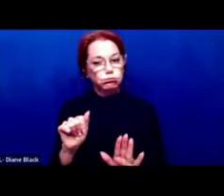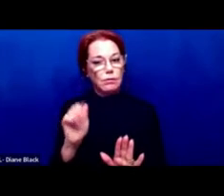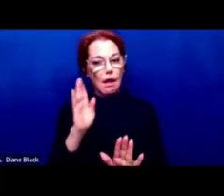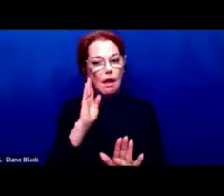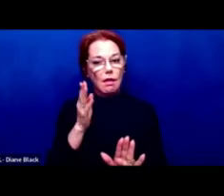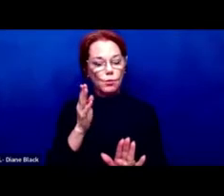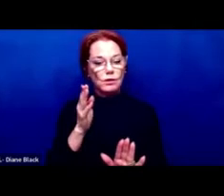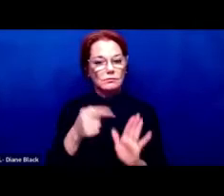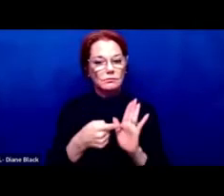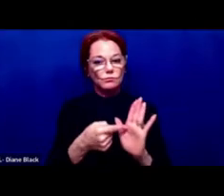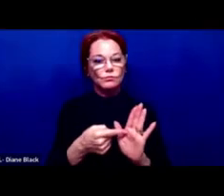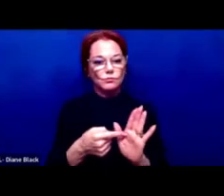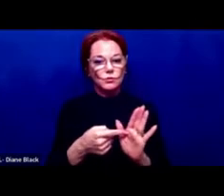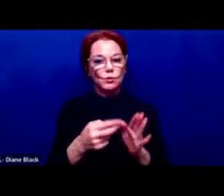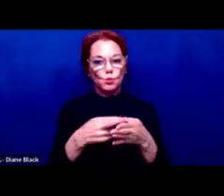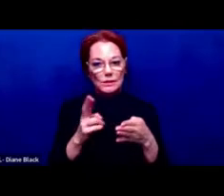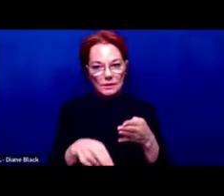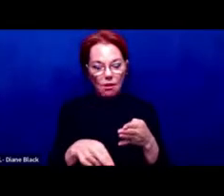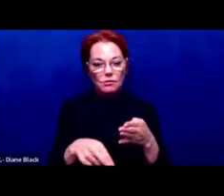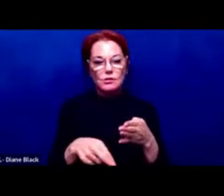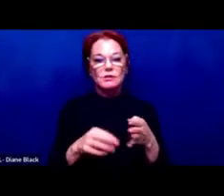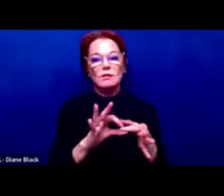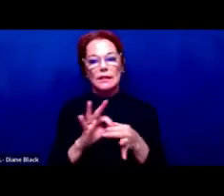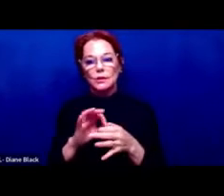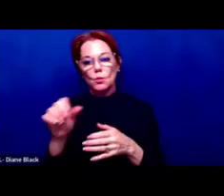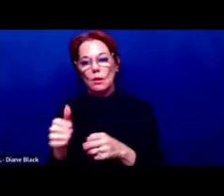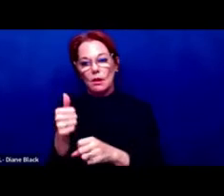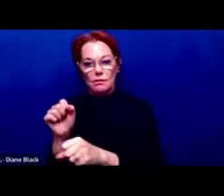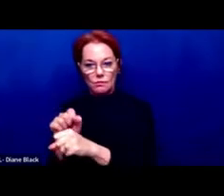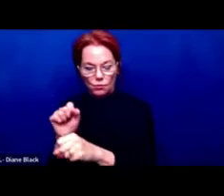results and information about some of the other words that we've done using kind of